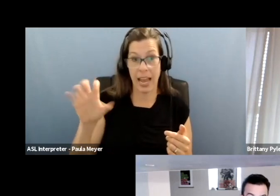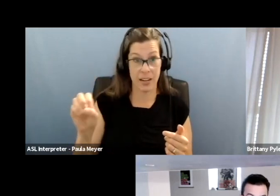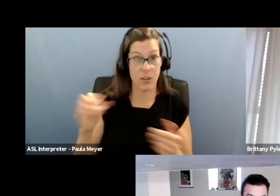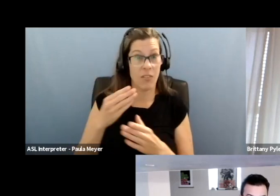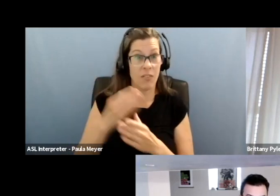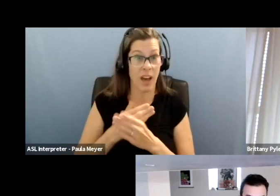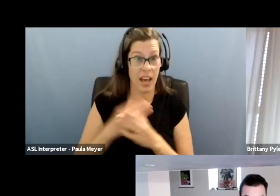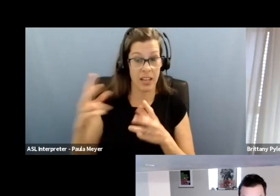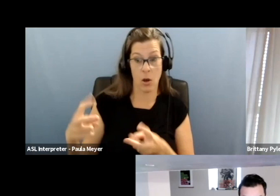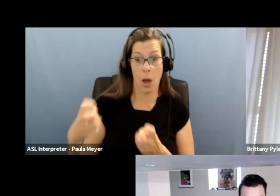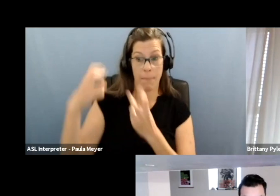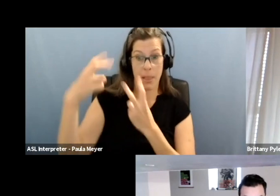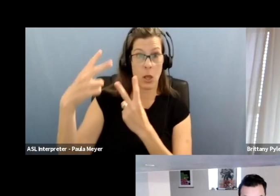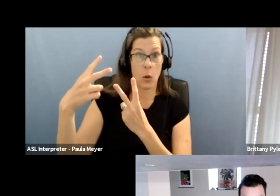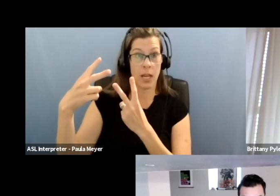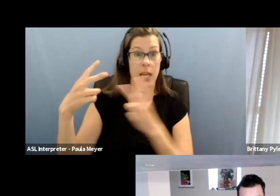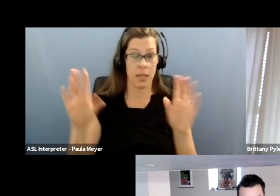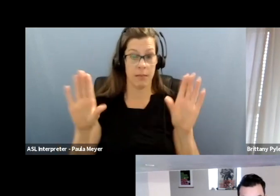the program via YouTube or whatever platform you're using.